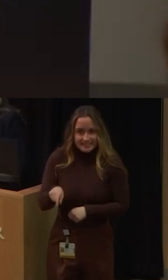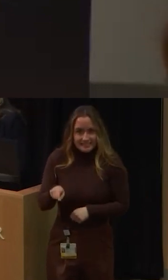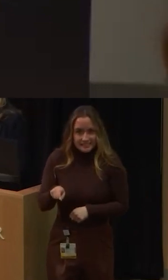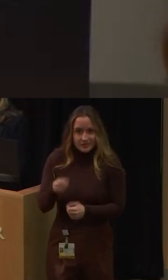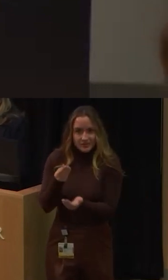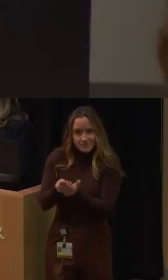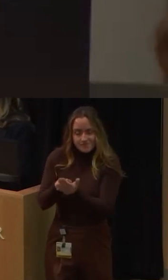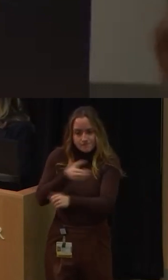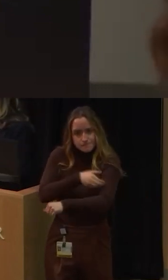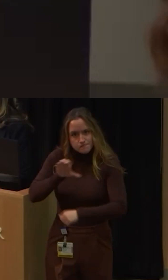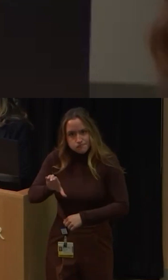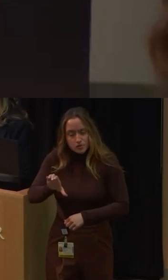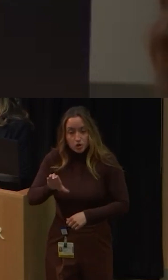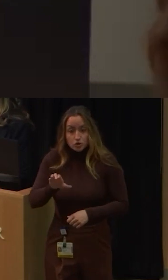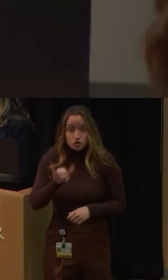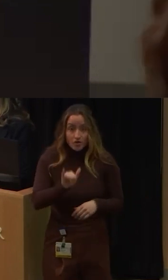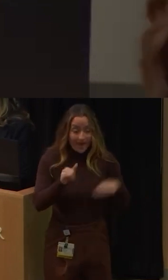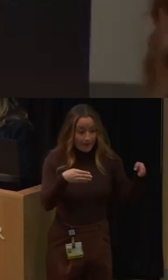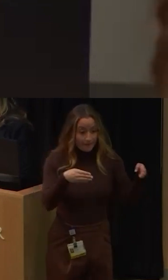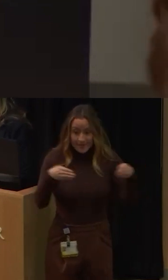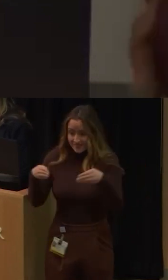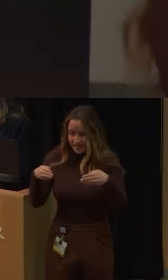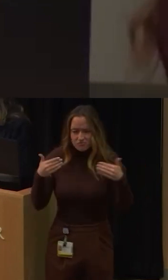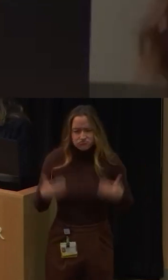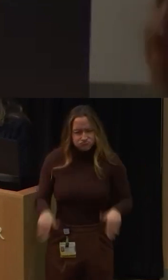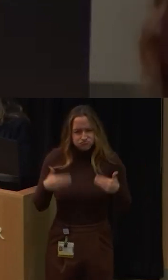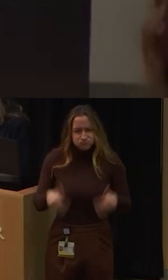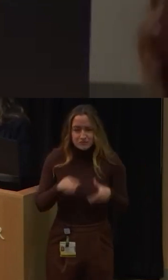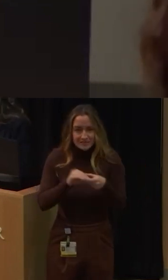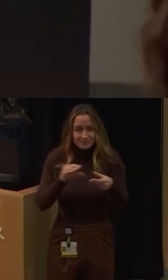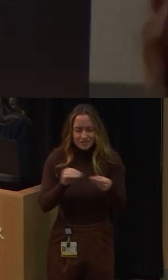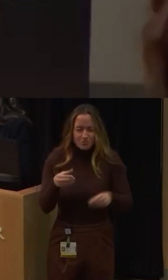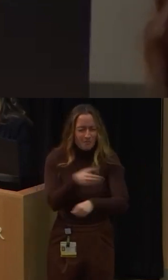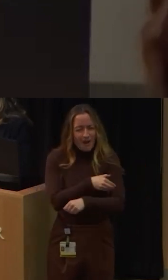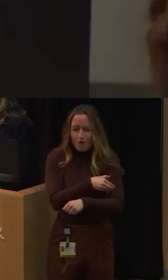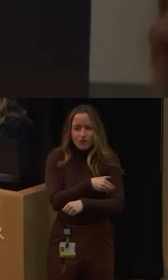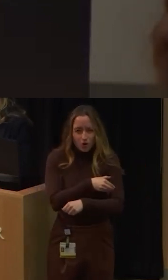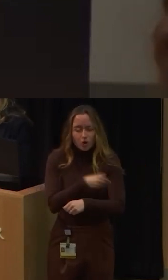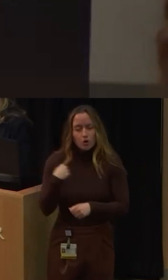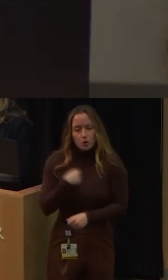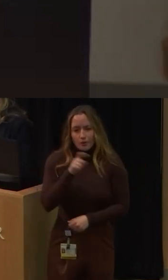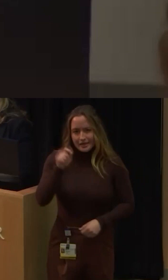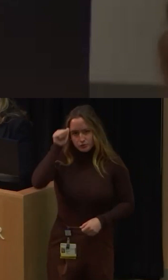and a very powerful idea that still needs to transcend, and we need to keep it in mind.